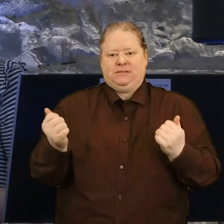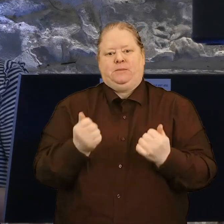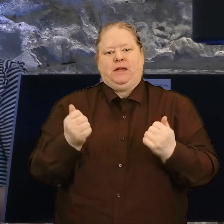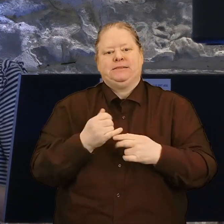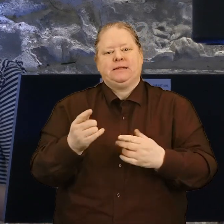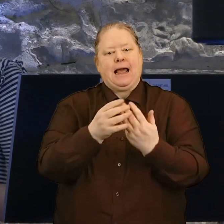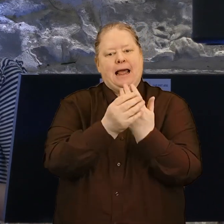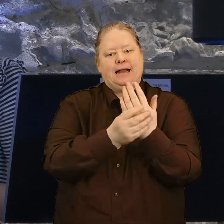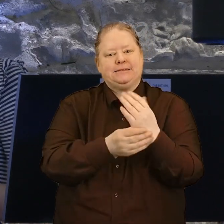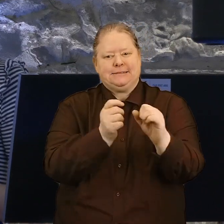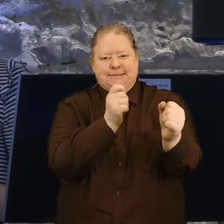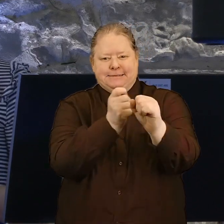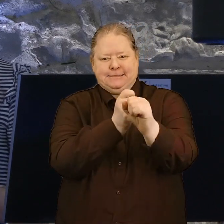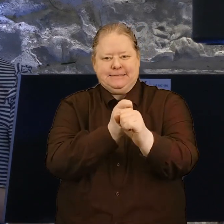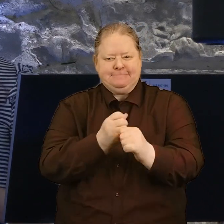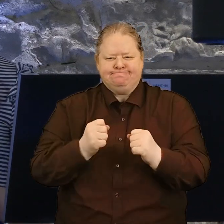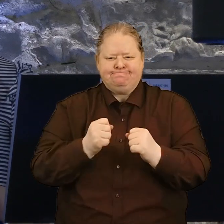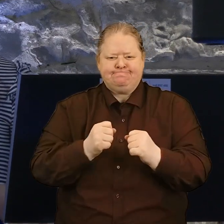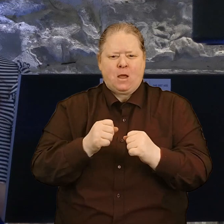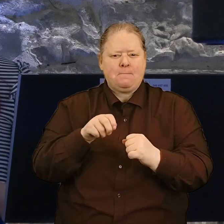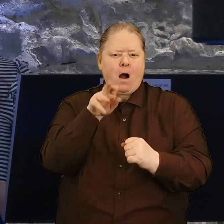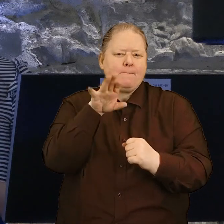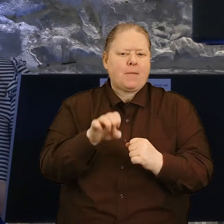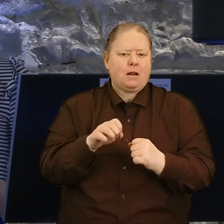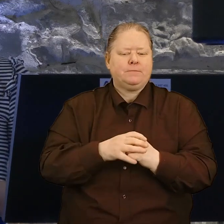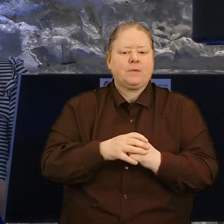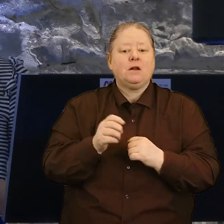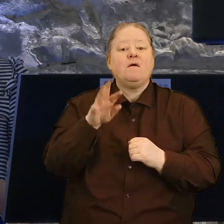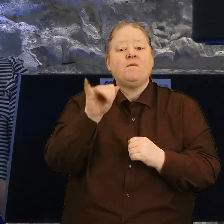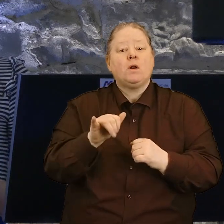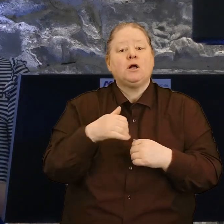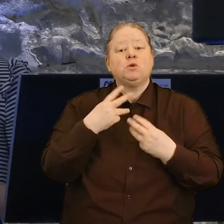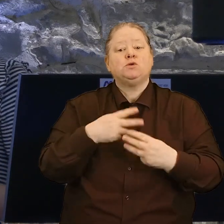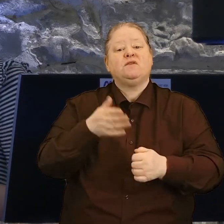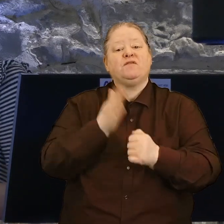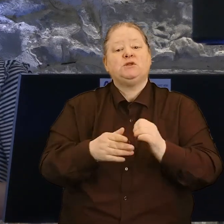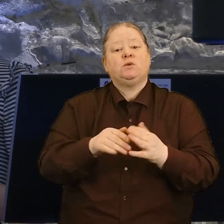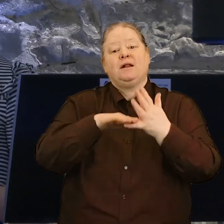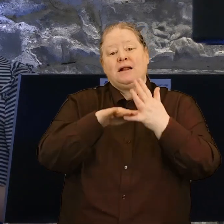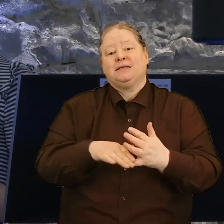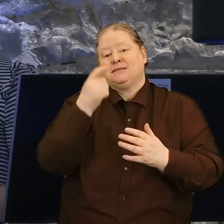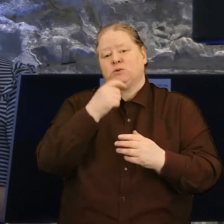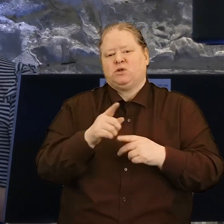sculptor's hands in imperishable marble. Although not by Foley, I do want to finish with the final statue in our collection just so he doesn't feel left out.